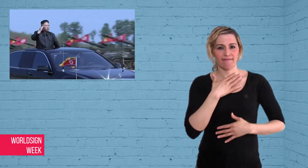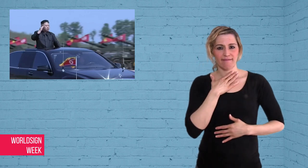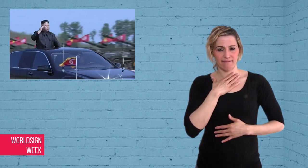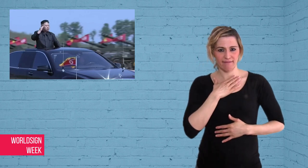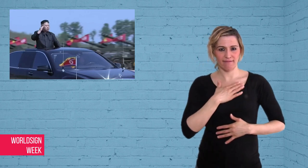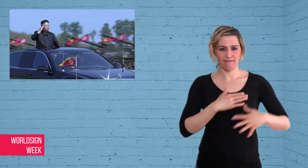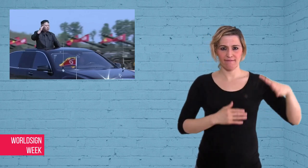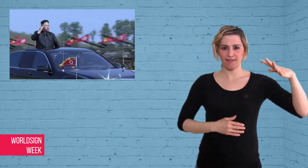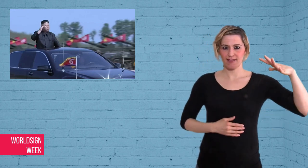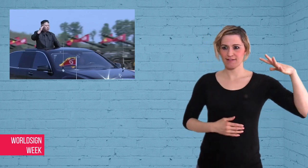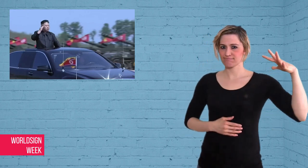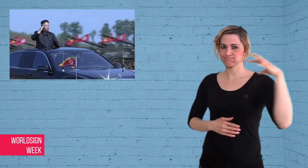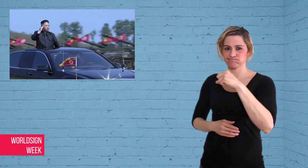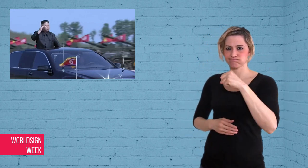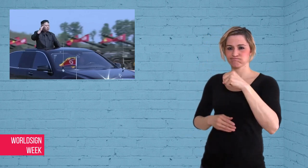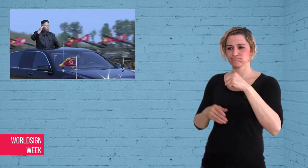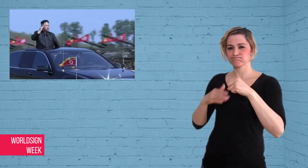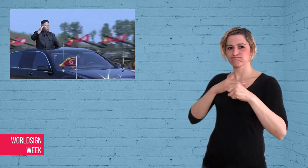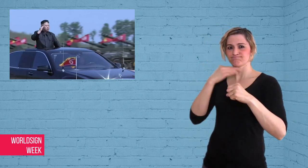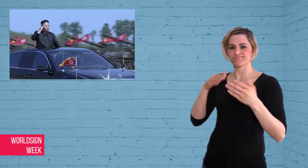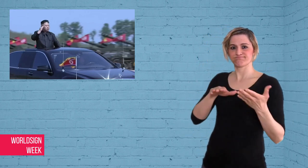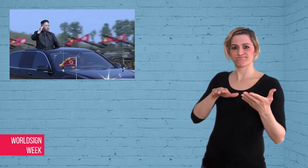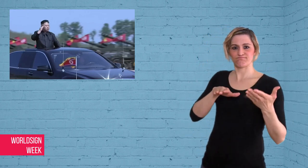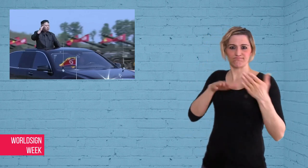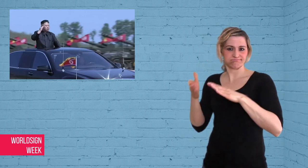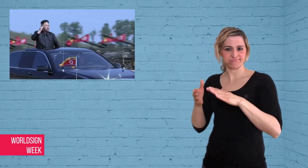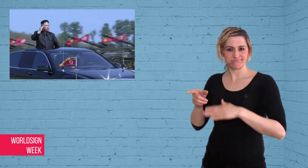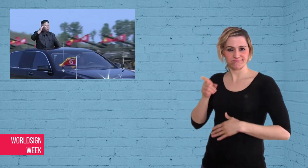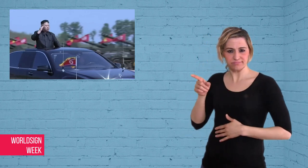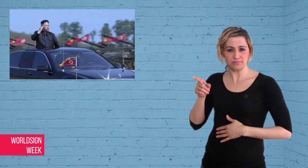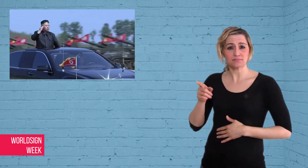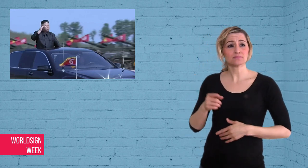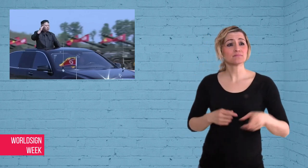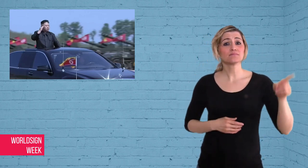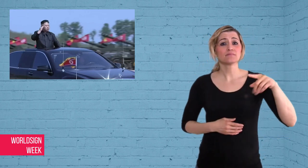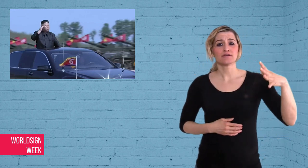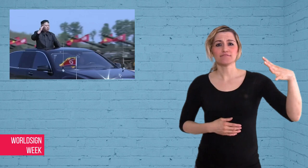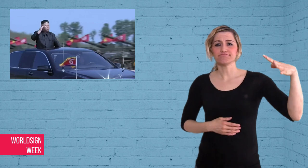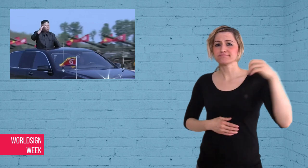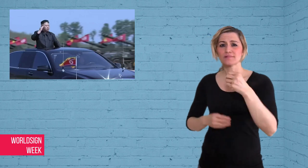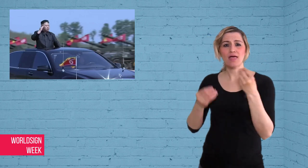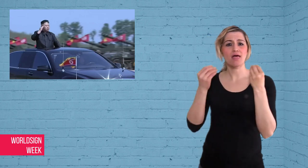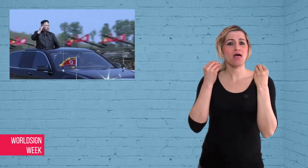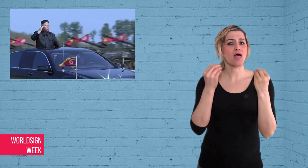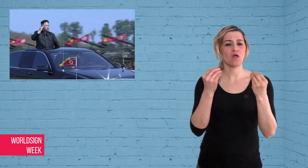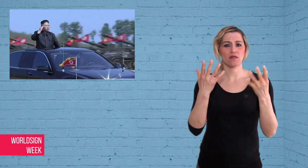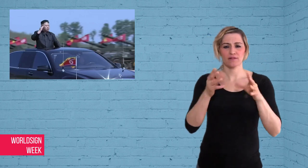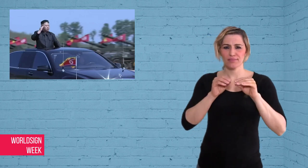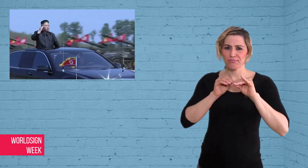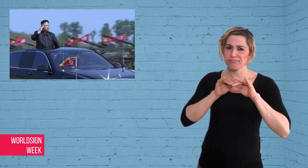an unsuccessful assassination attempt,